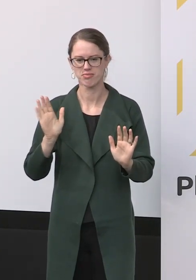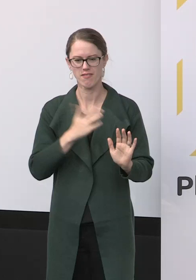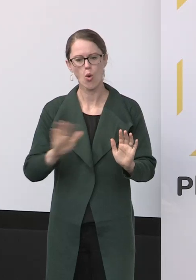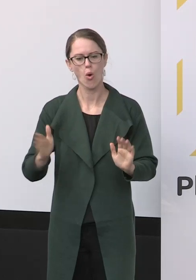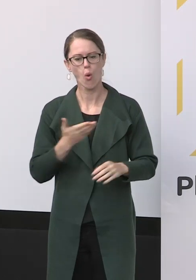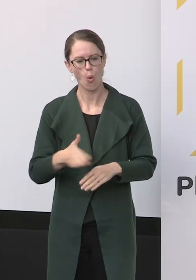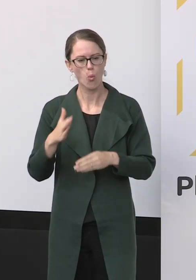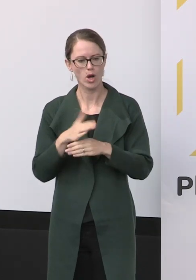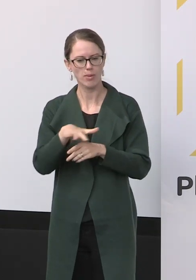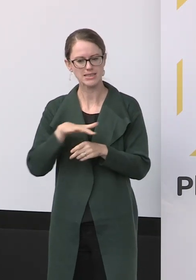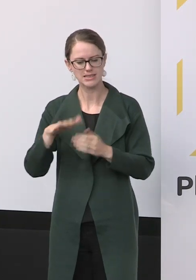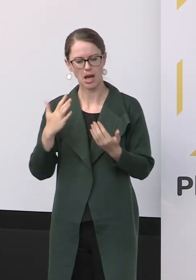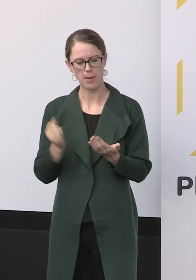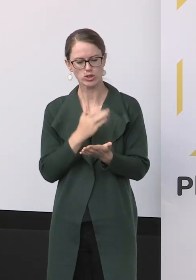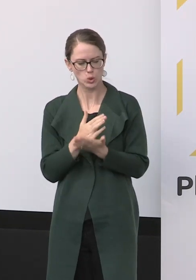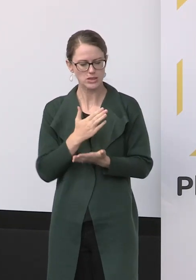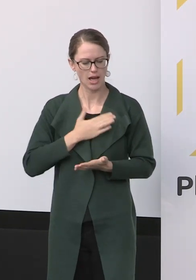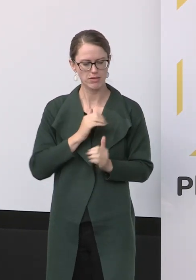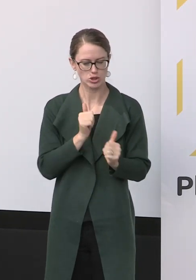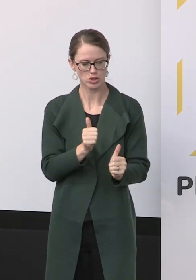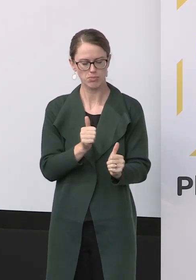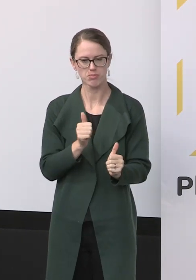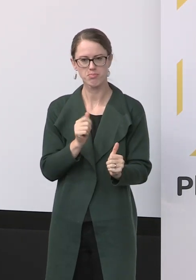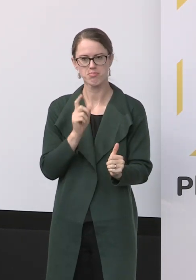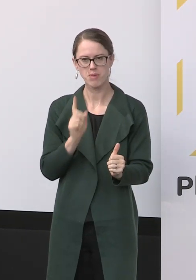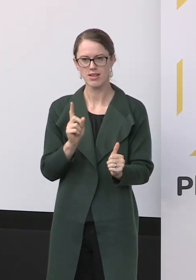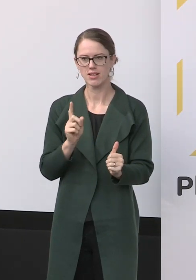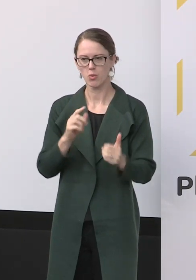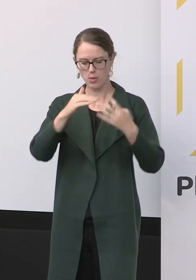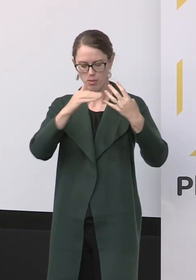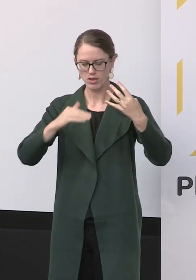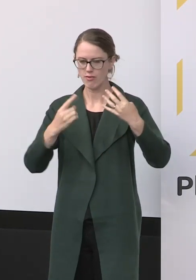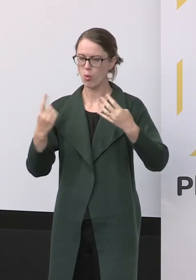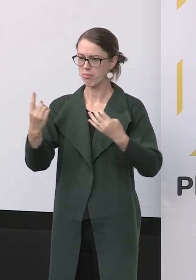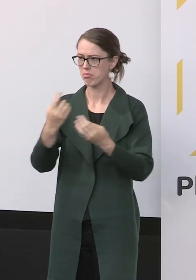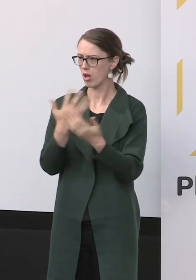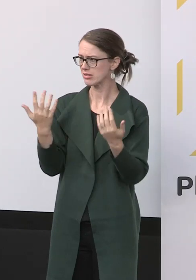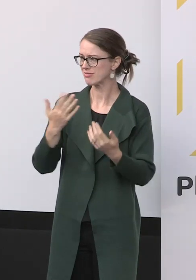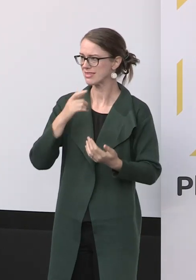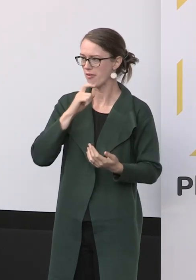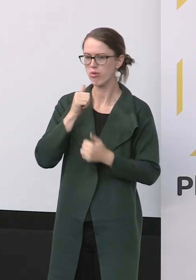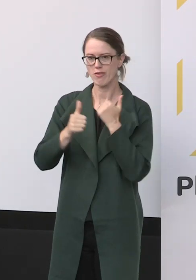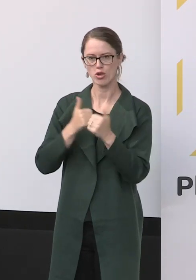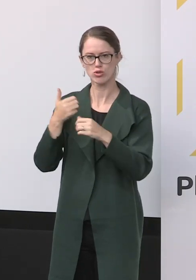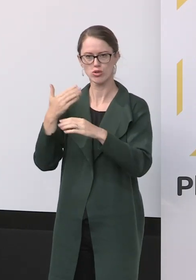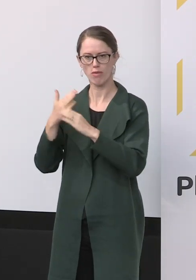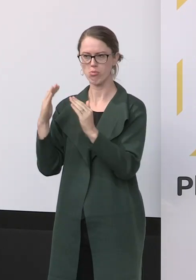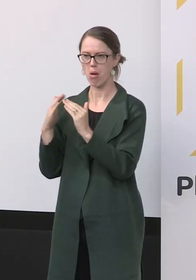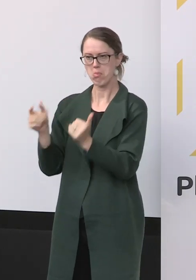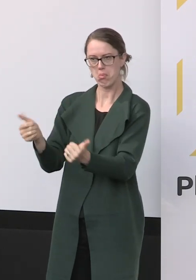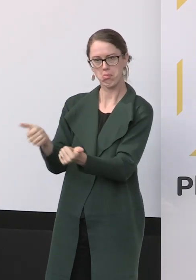less about a concern around safety of the workplace - I think all workplaces have been very focused on ensuring their